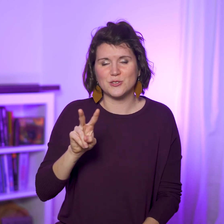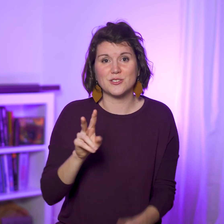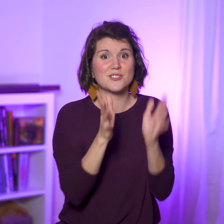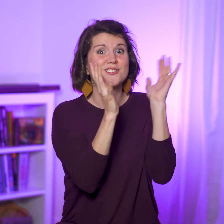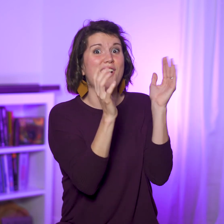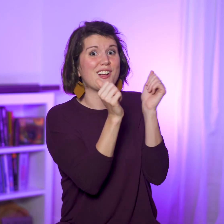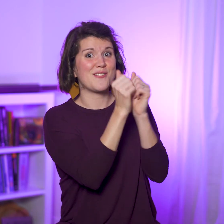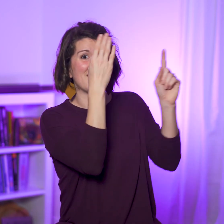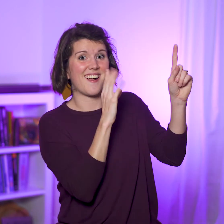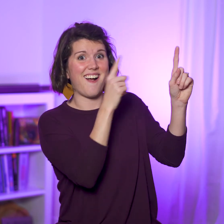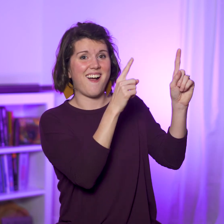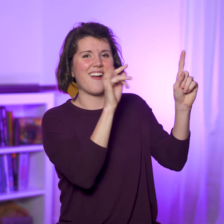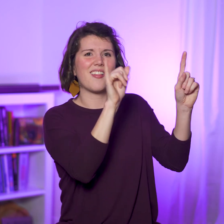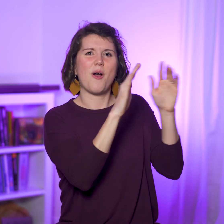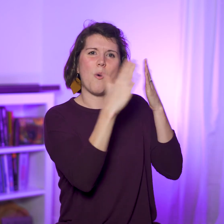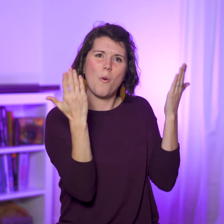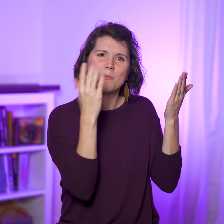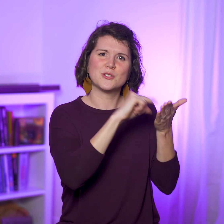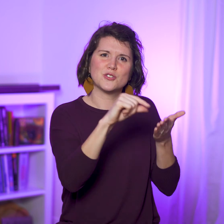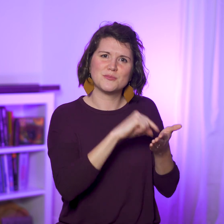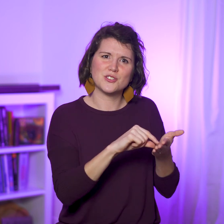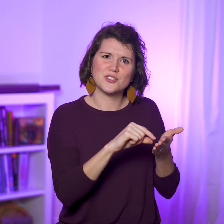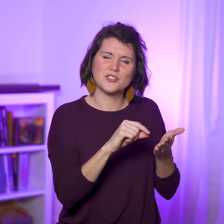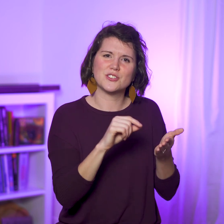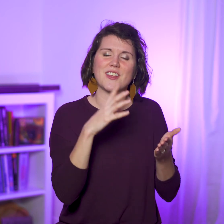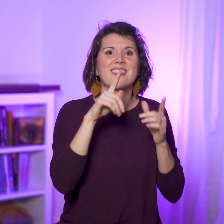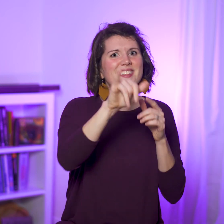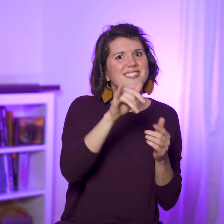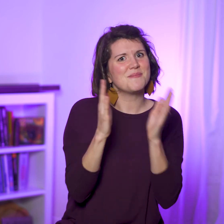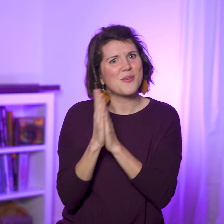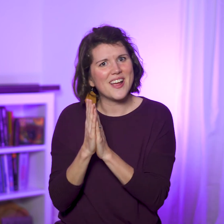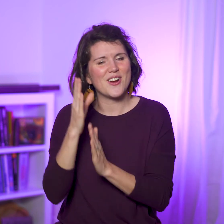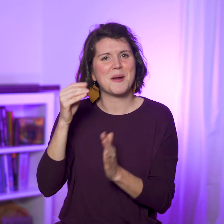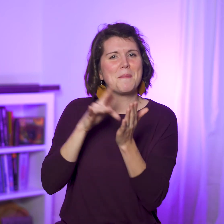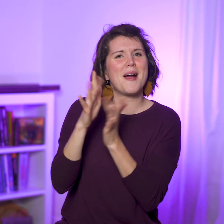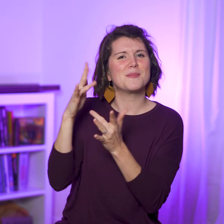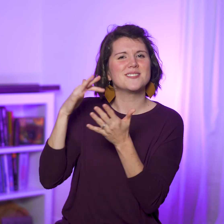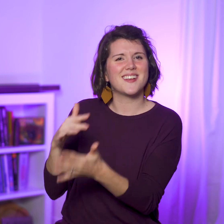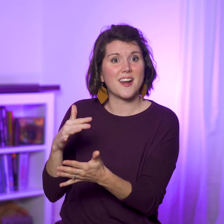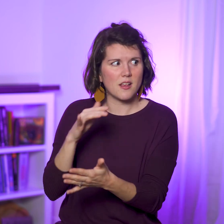Talking to God, opening Scripture—that’s prayer and Bible study!